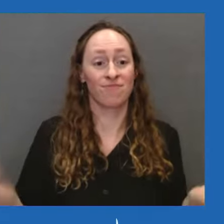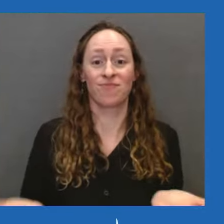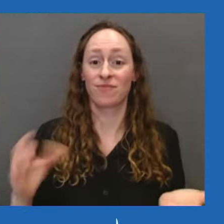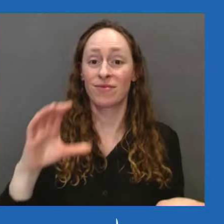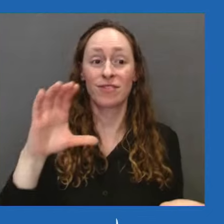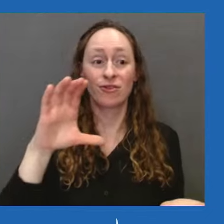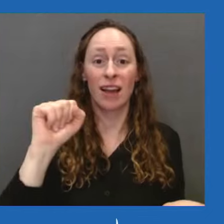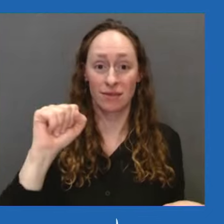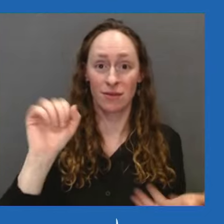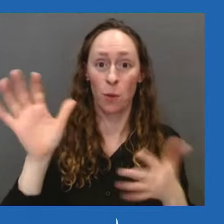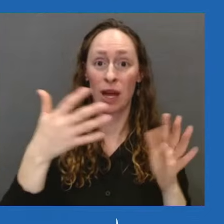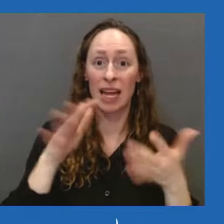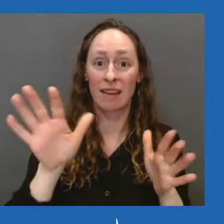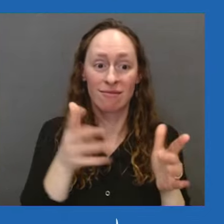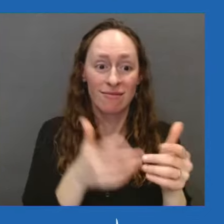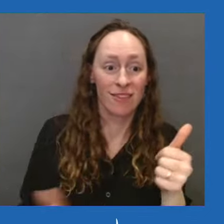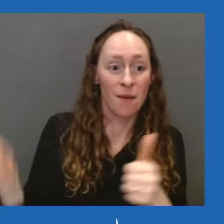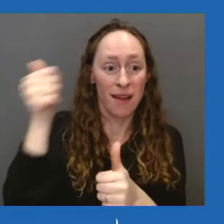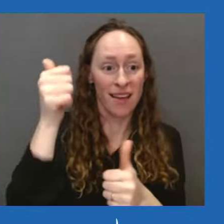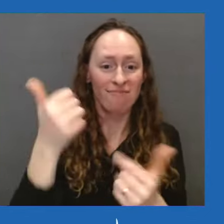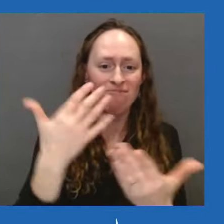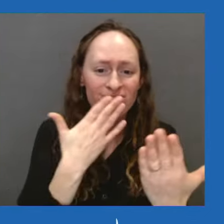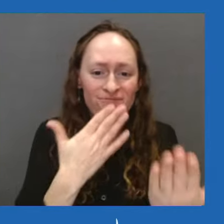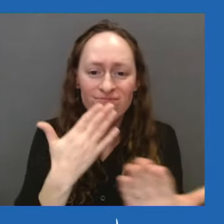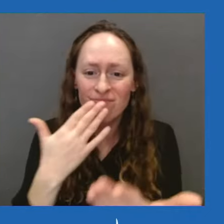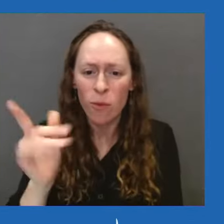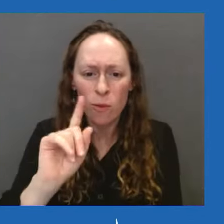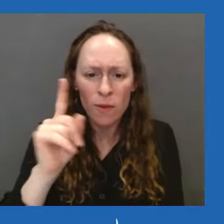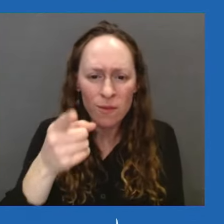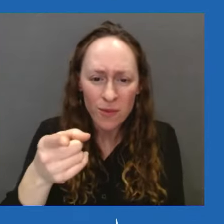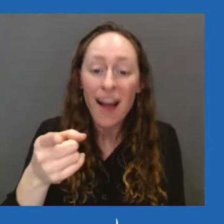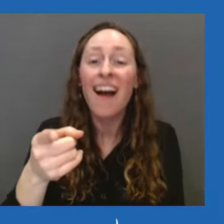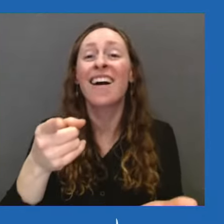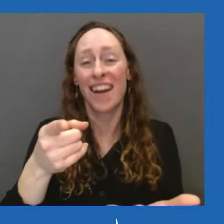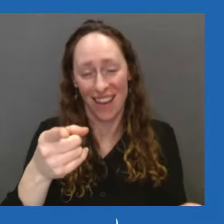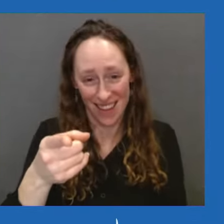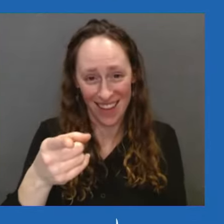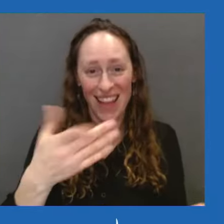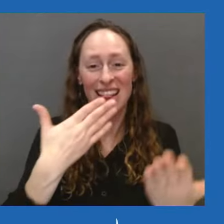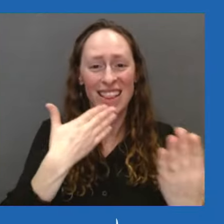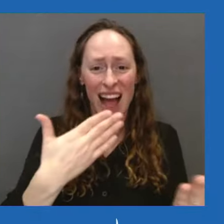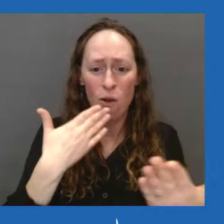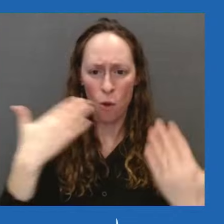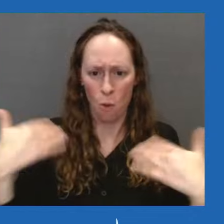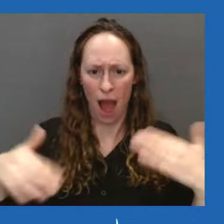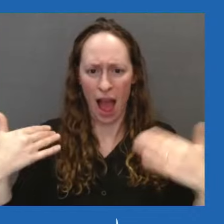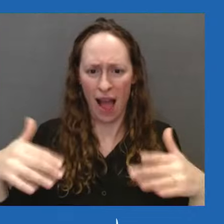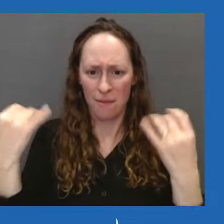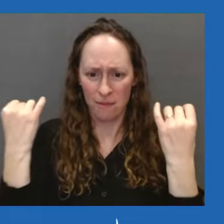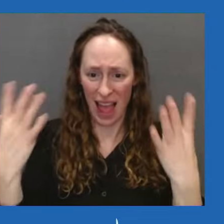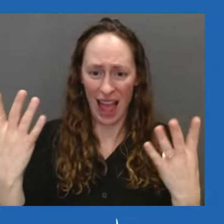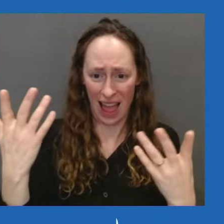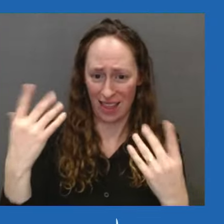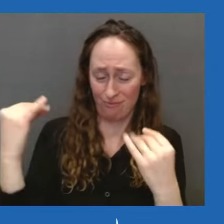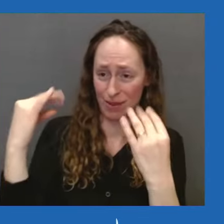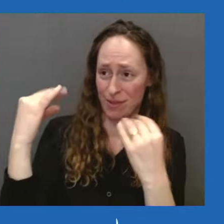probably going to hurt his reputation back home. But -- but I am friends with your leader, Mr. Moon [Yoon], who -- you know, at home.